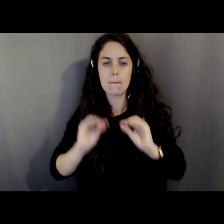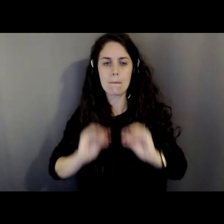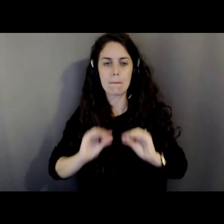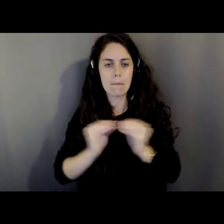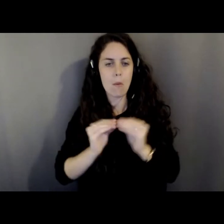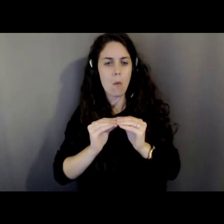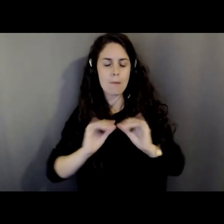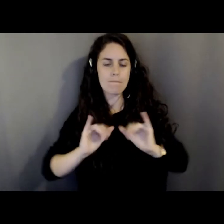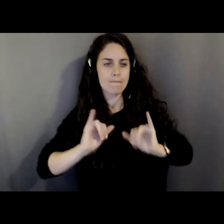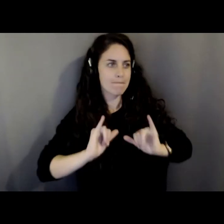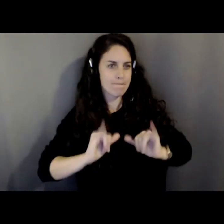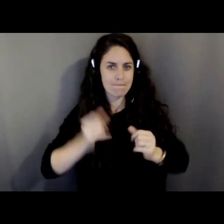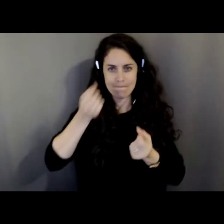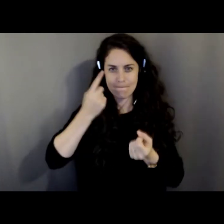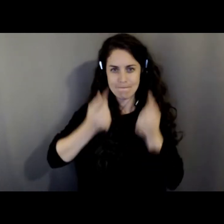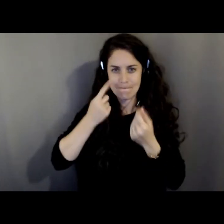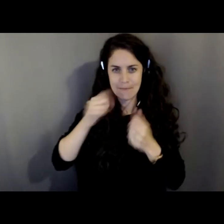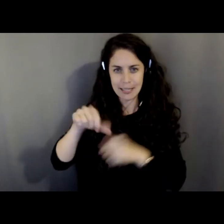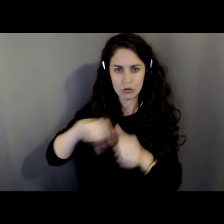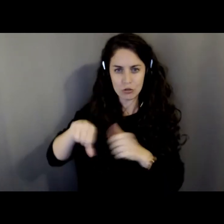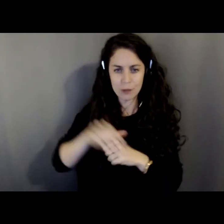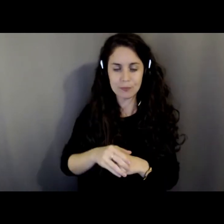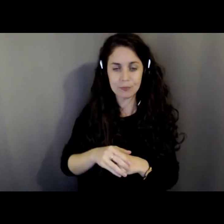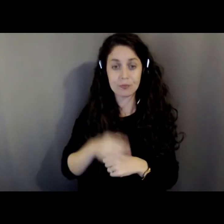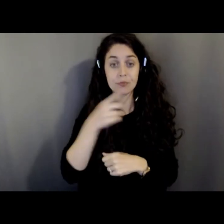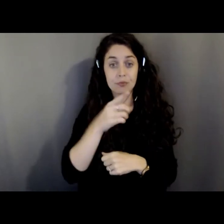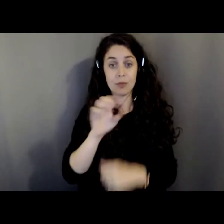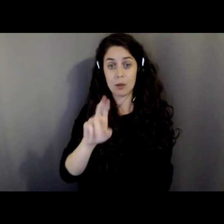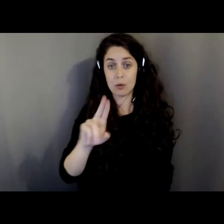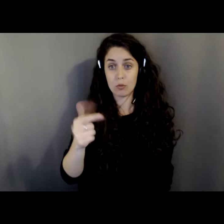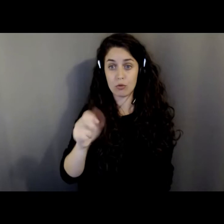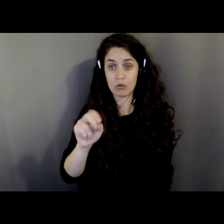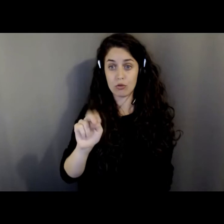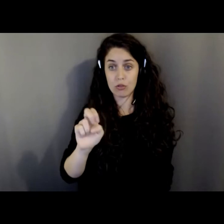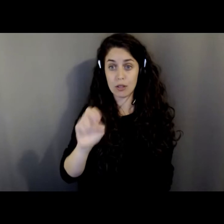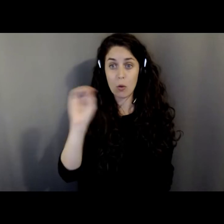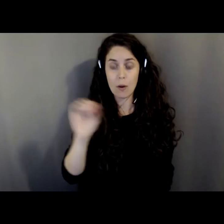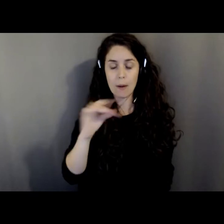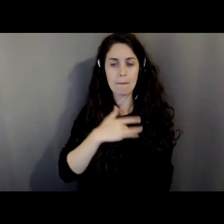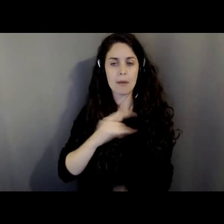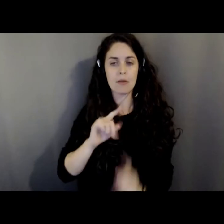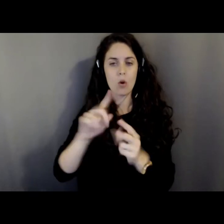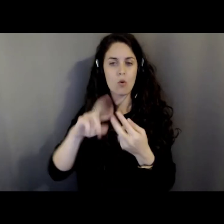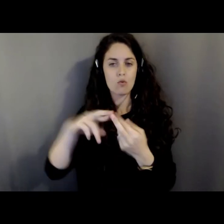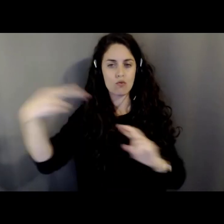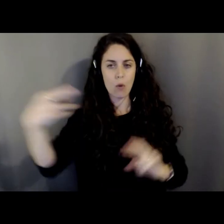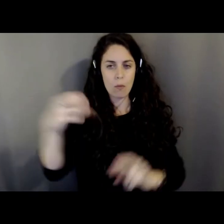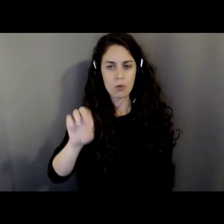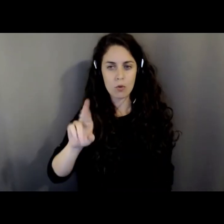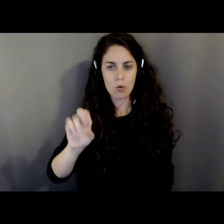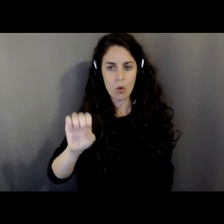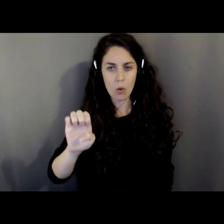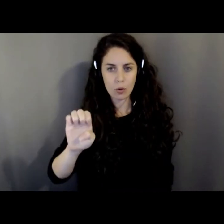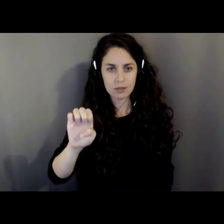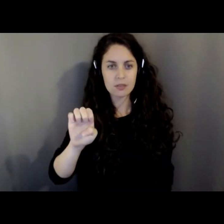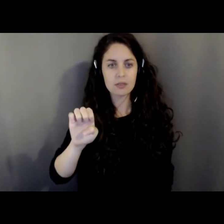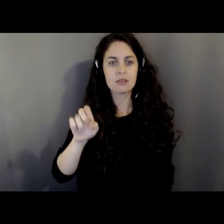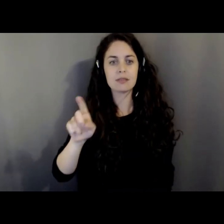In Eugene we typically take students to a ropes course where they are challenged individually and